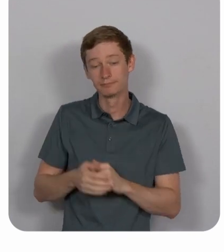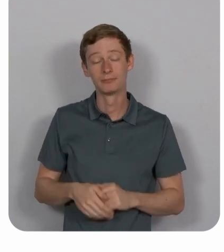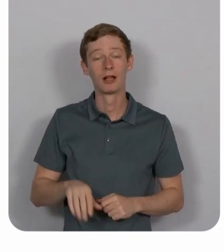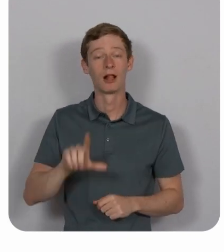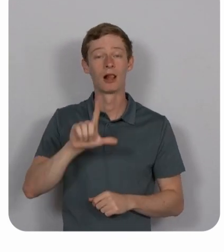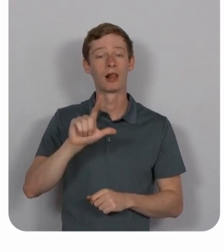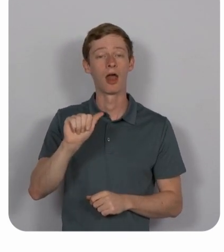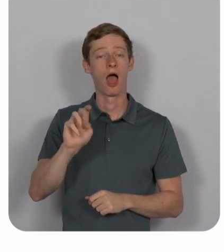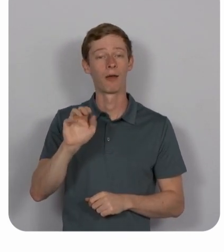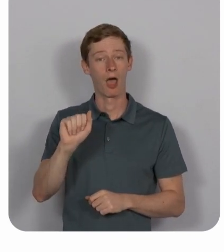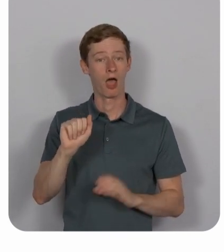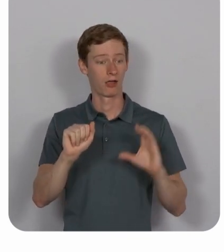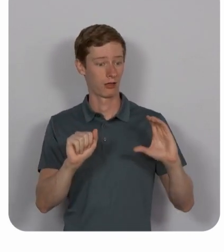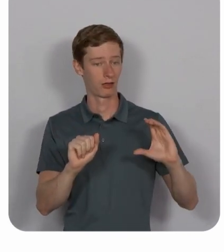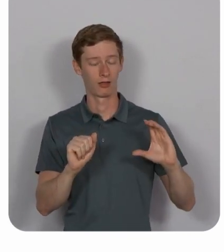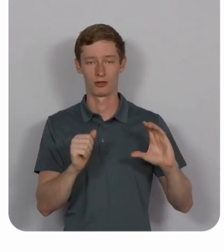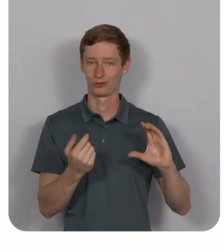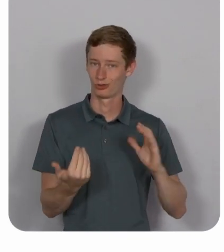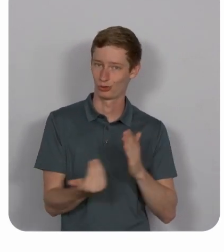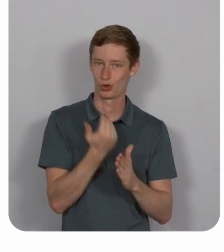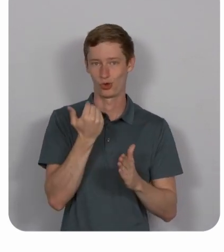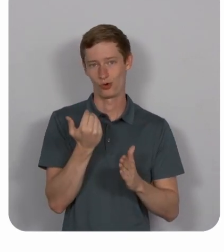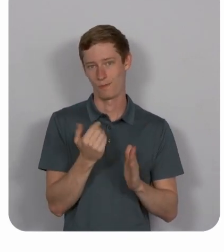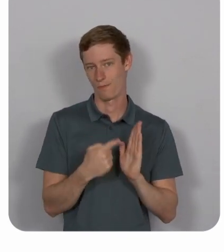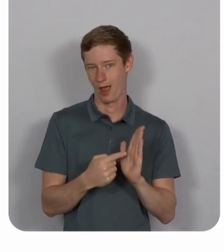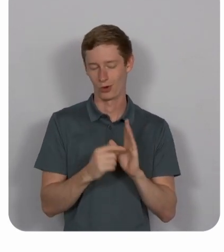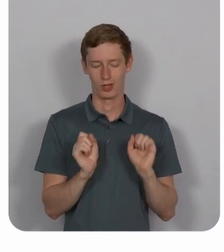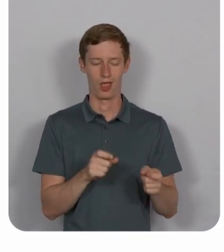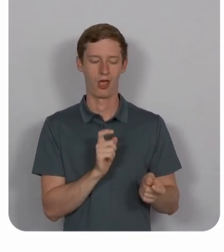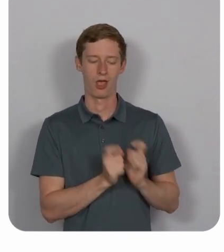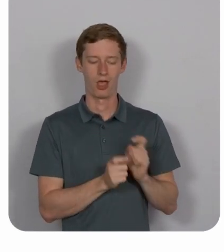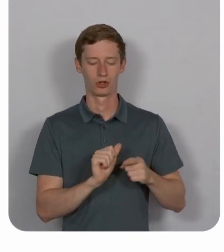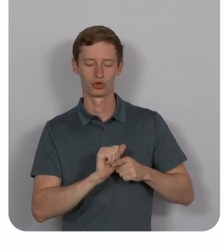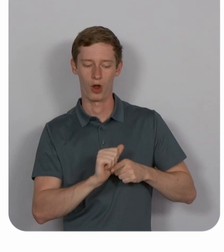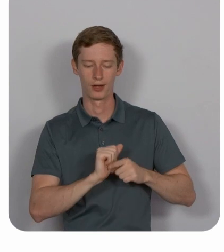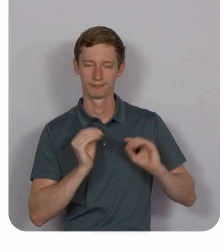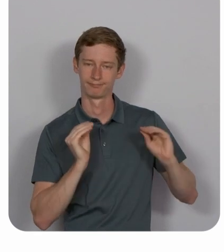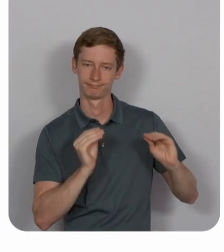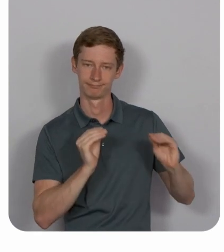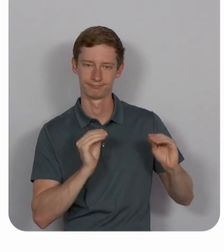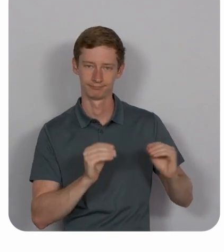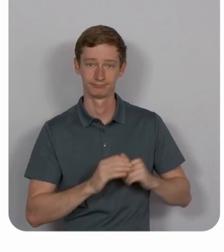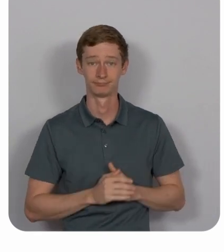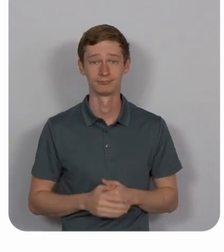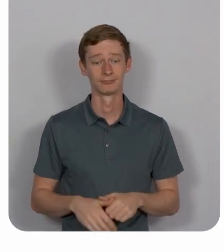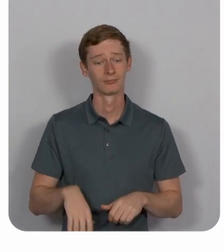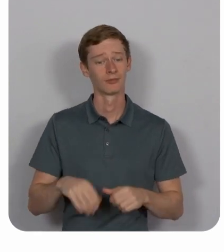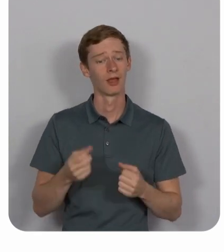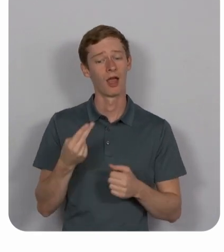Llama V2 gave us a cutting-edge model on which we could control the fine-tuning process. We could control the training curriculum,